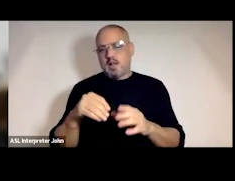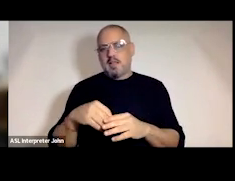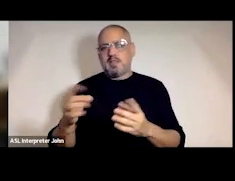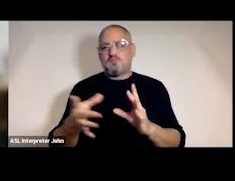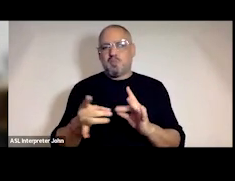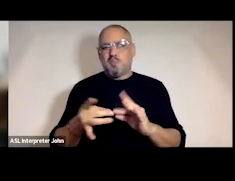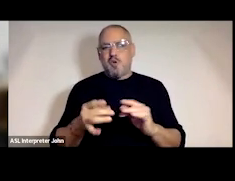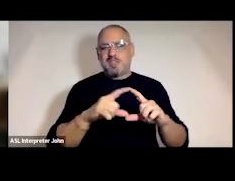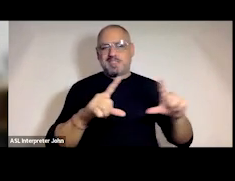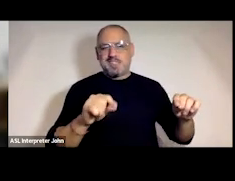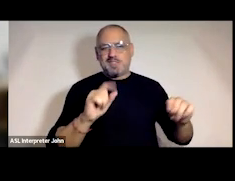when I was submitting claims.